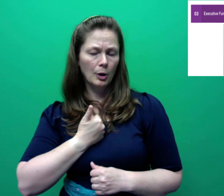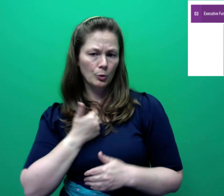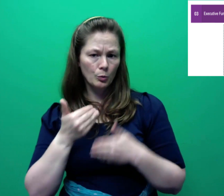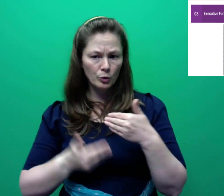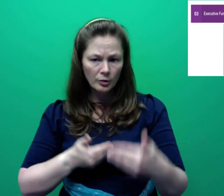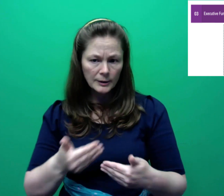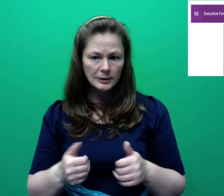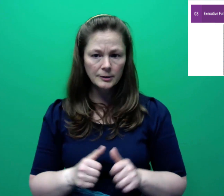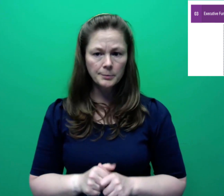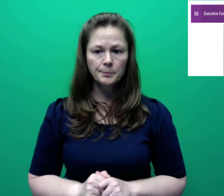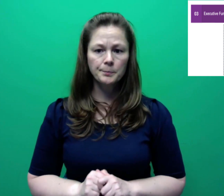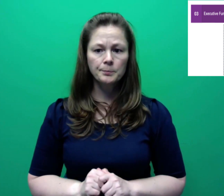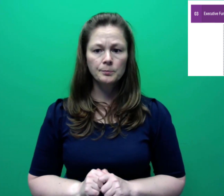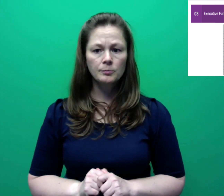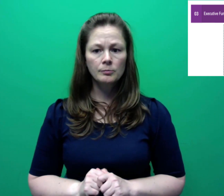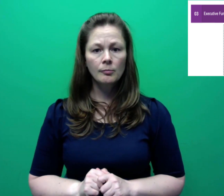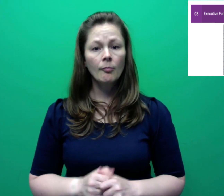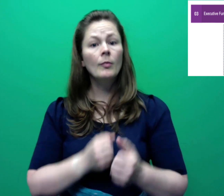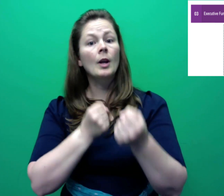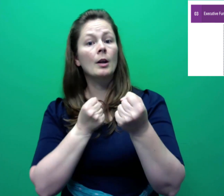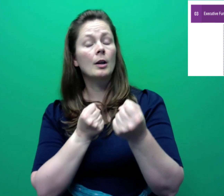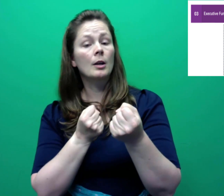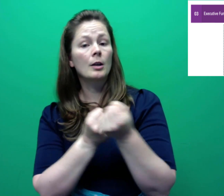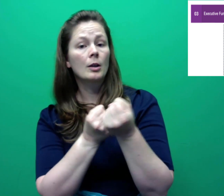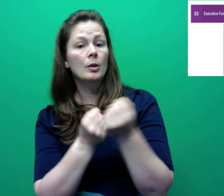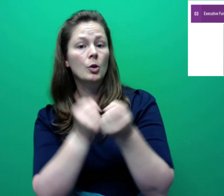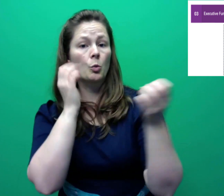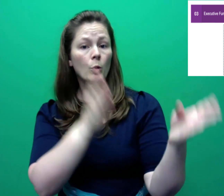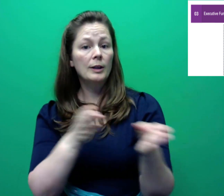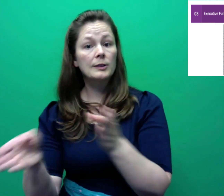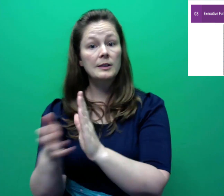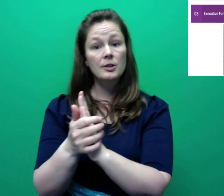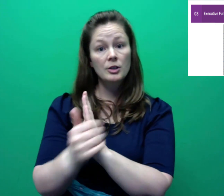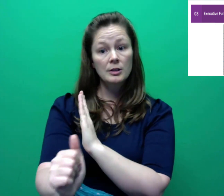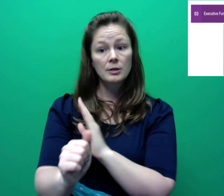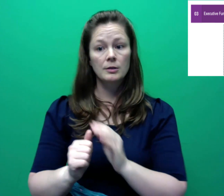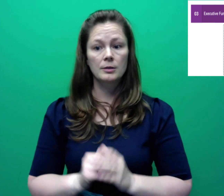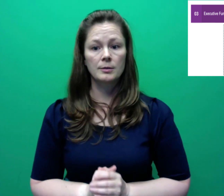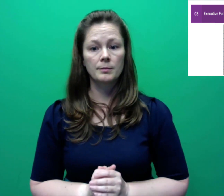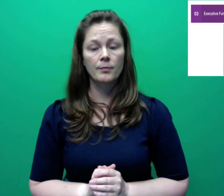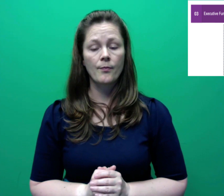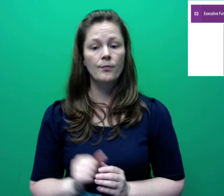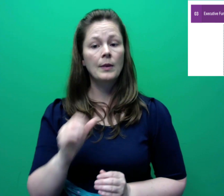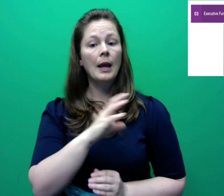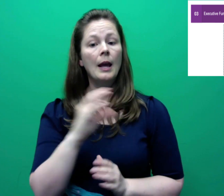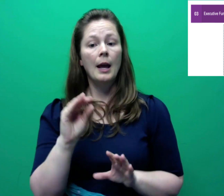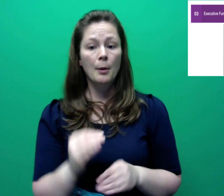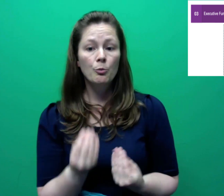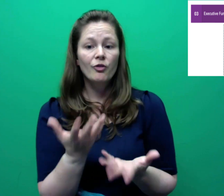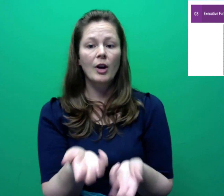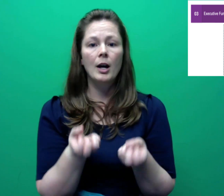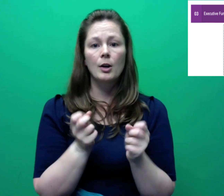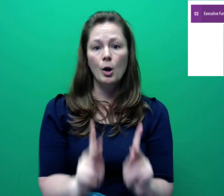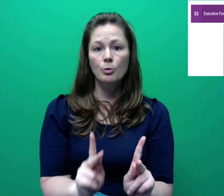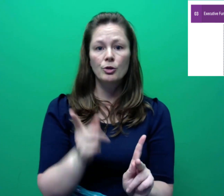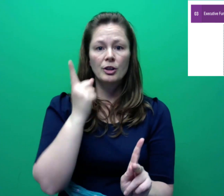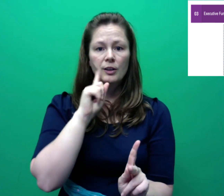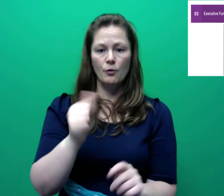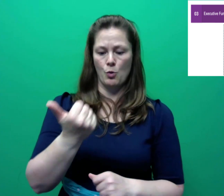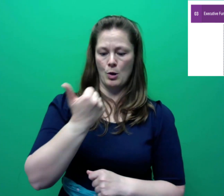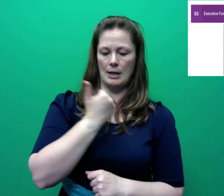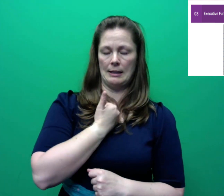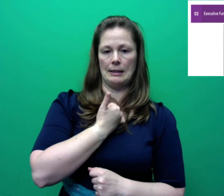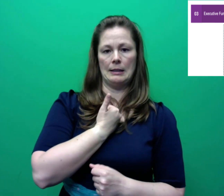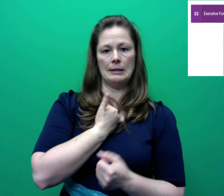self monitoring processes supporting organizational skills and providing